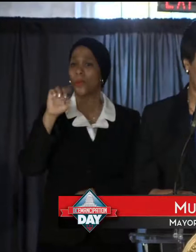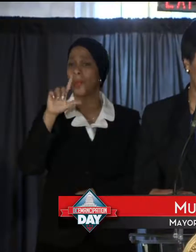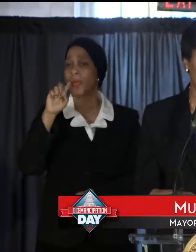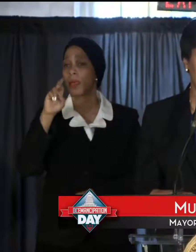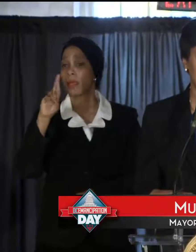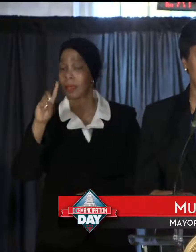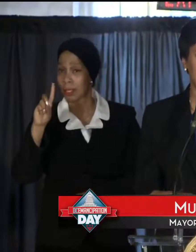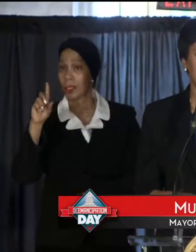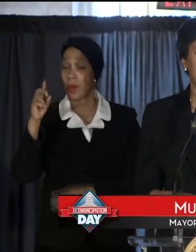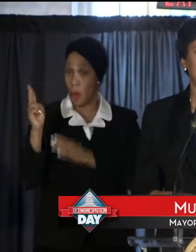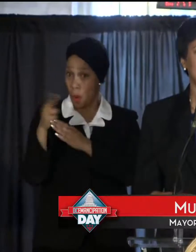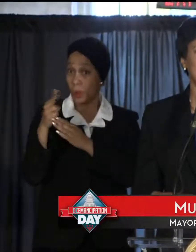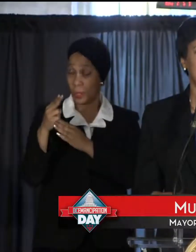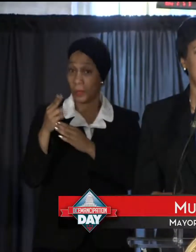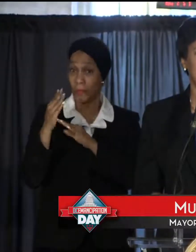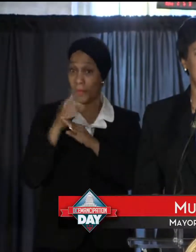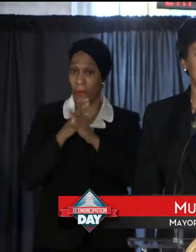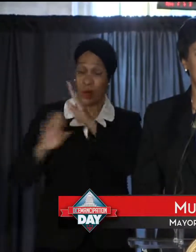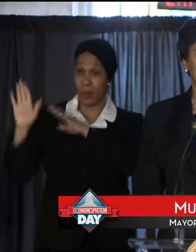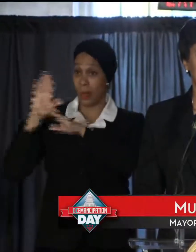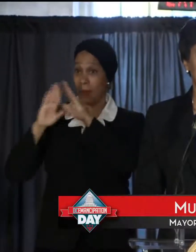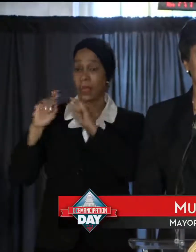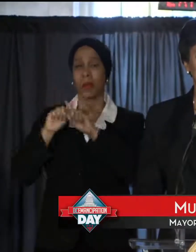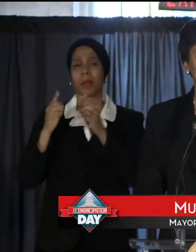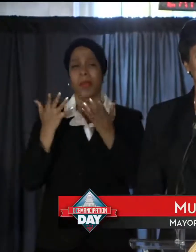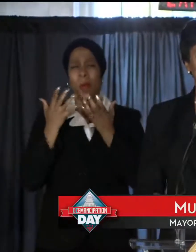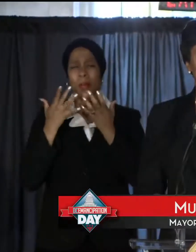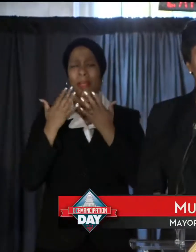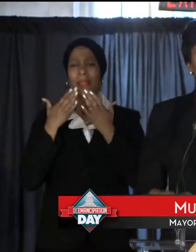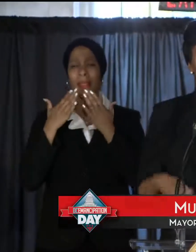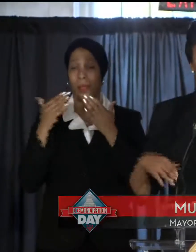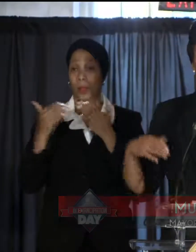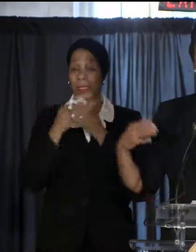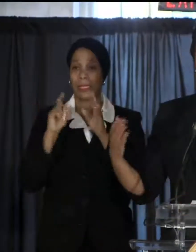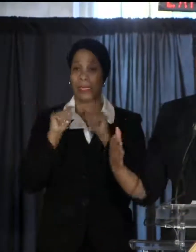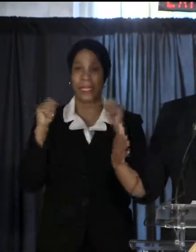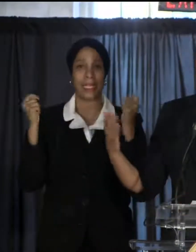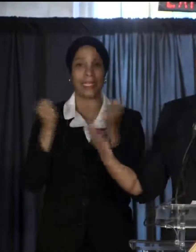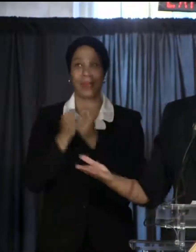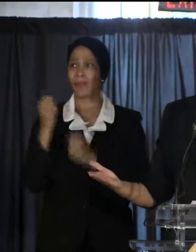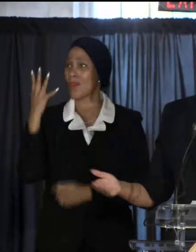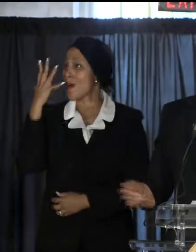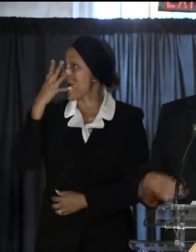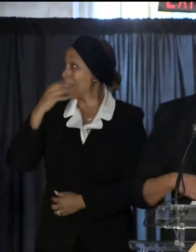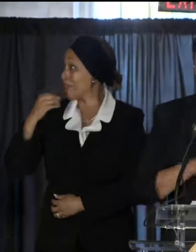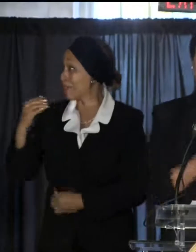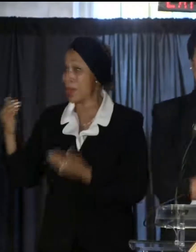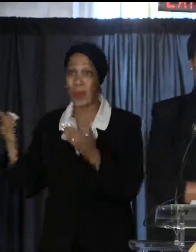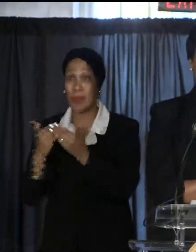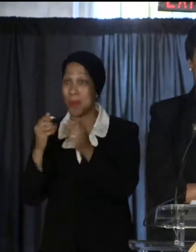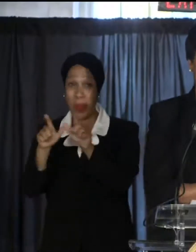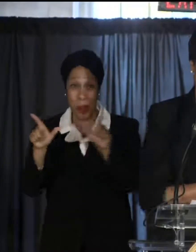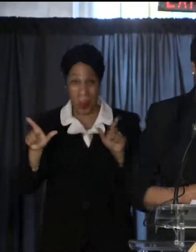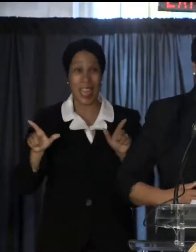CONGRATULATE SENIOR ADVISER PERRY AND HER TEAM FOR A LOVELY NEW LOCATION. SO GIVE THEM A BIG ROUND OF